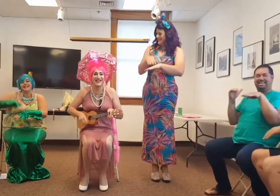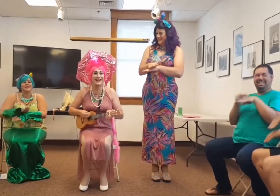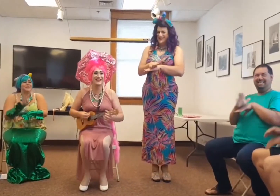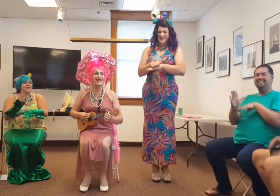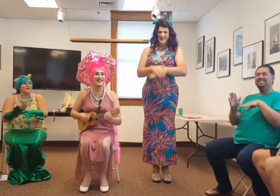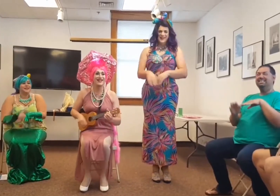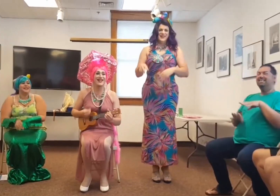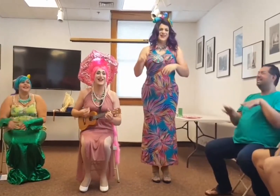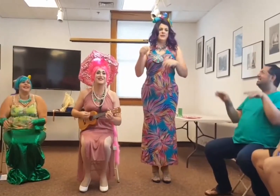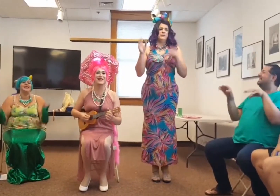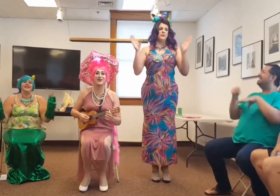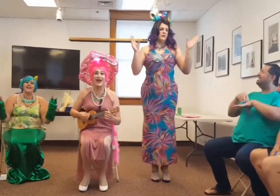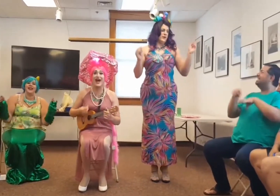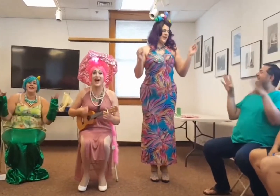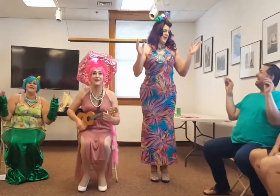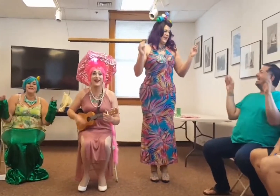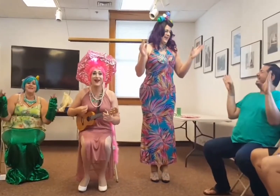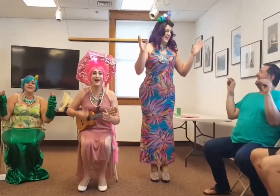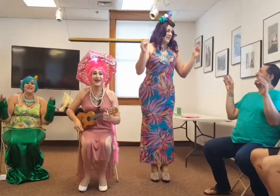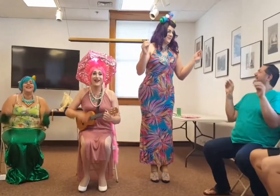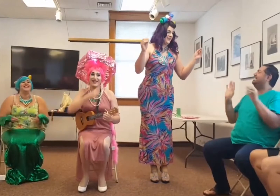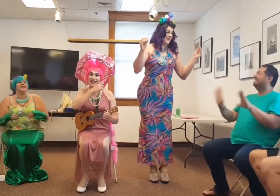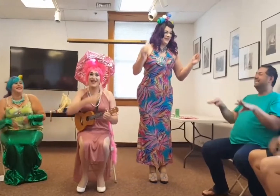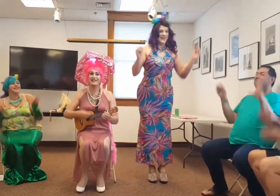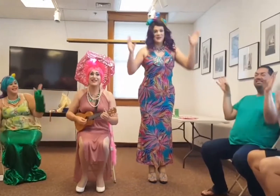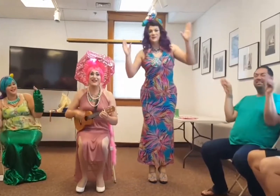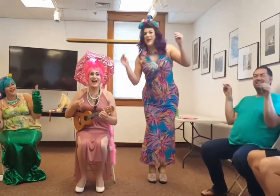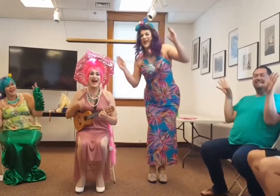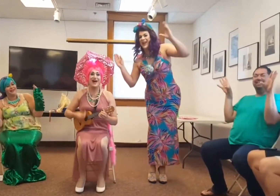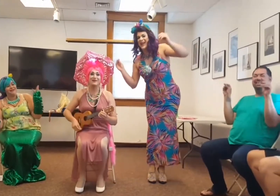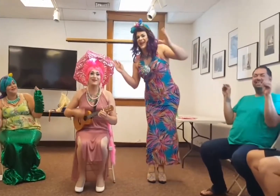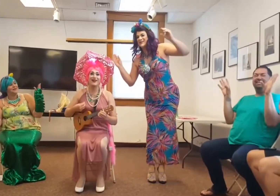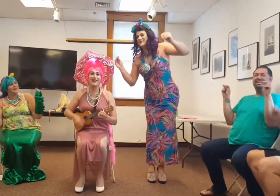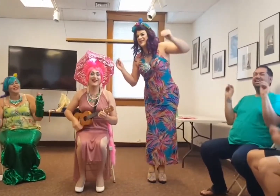There's a crab, there's a crab,